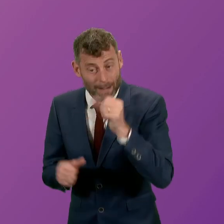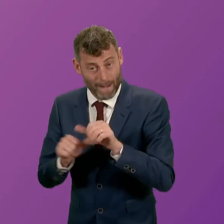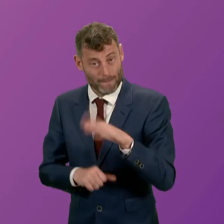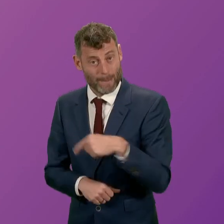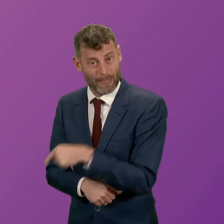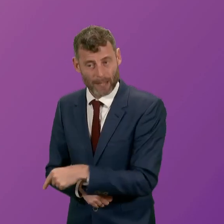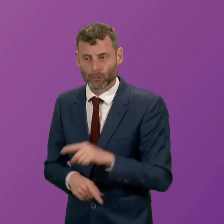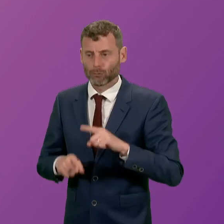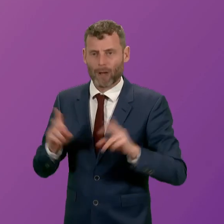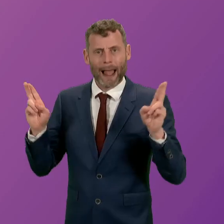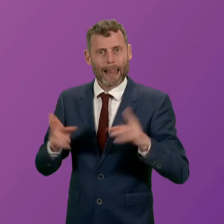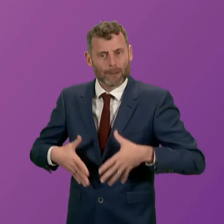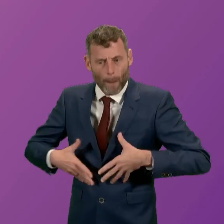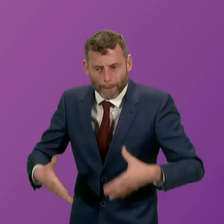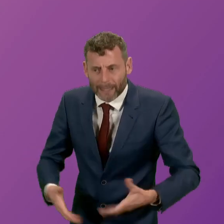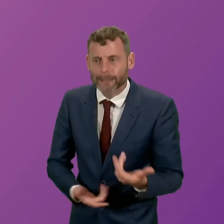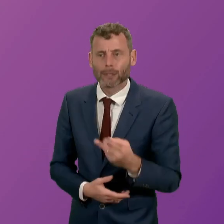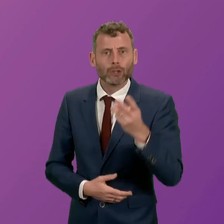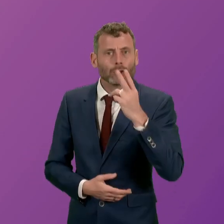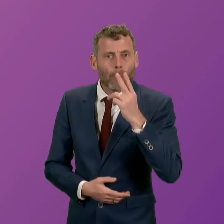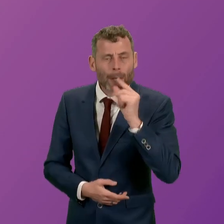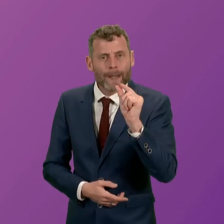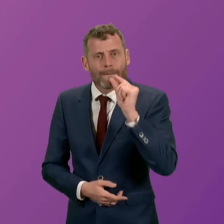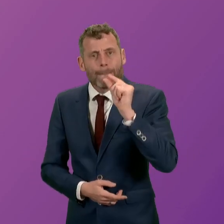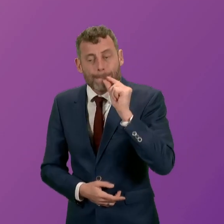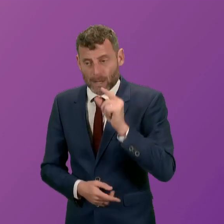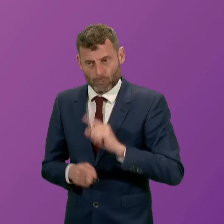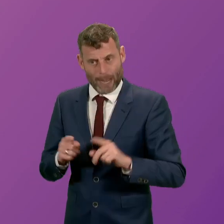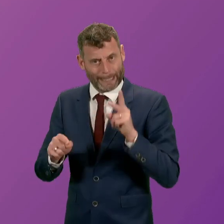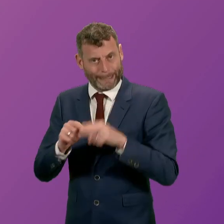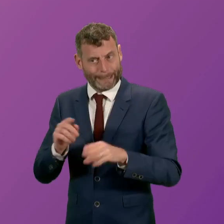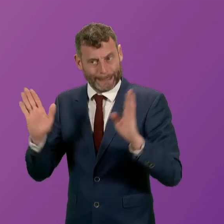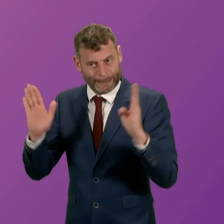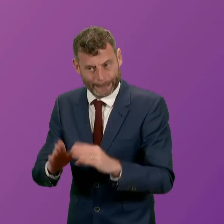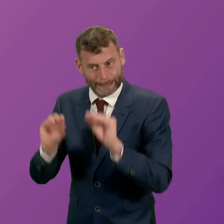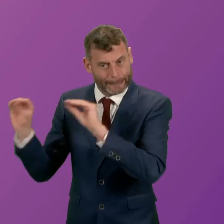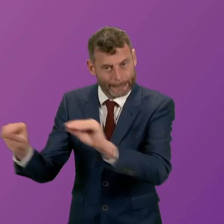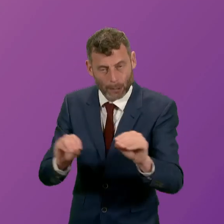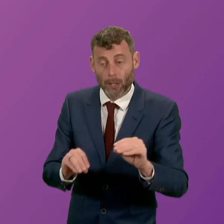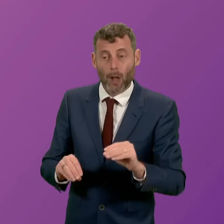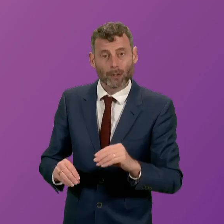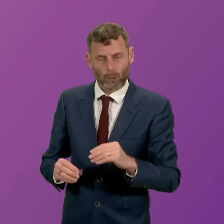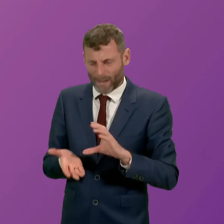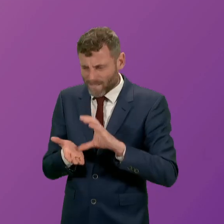and reduce harms from smoking and vaping; the investment in sport and active living;